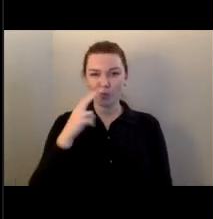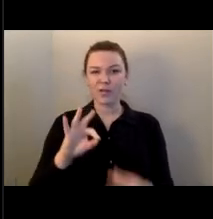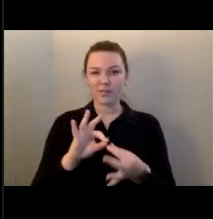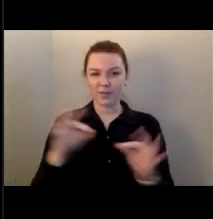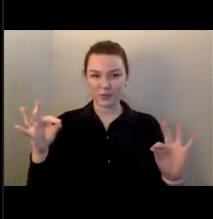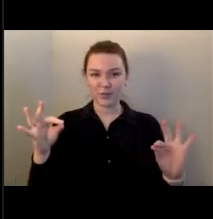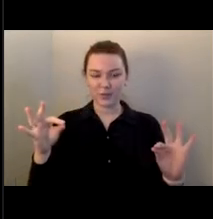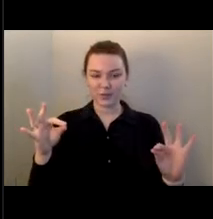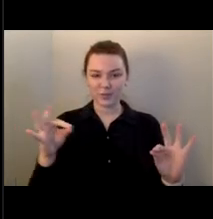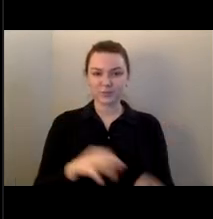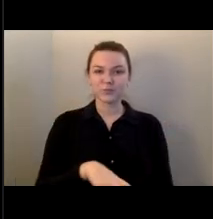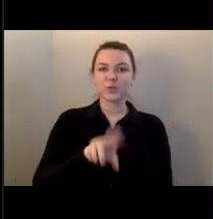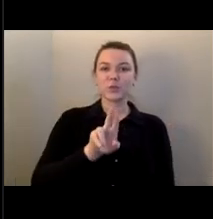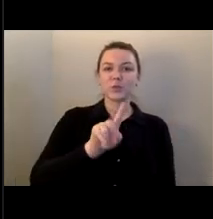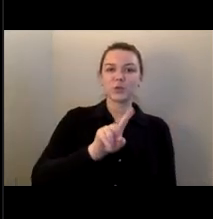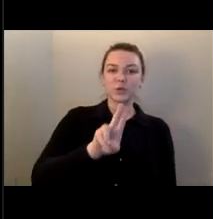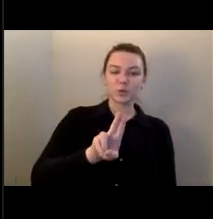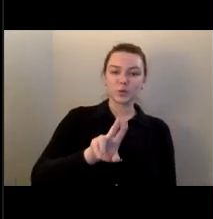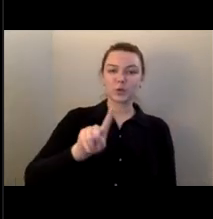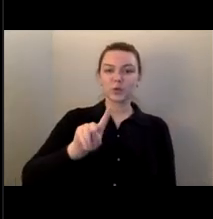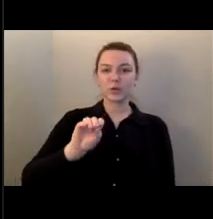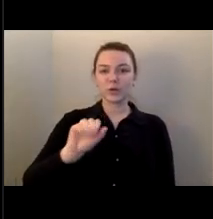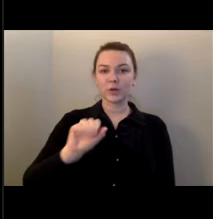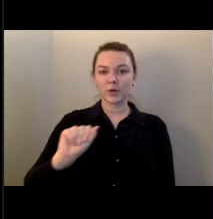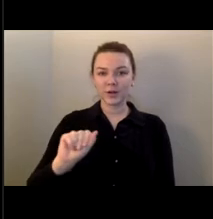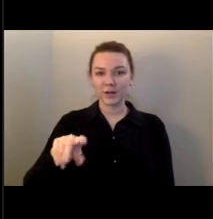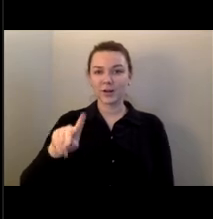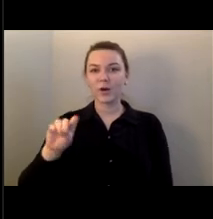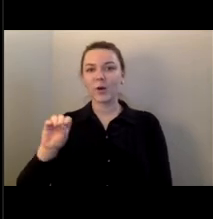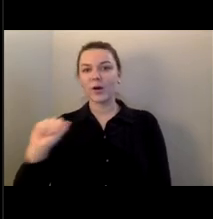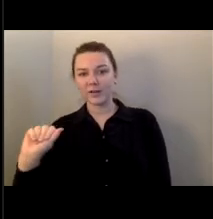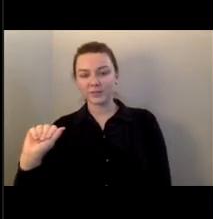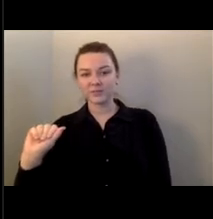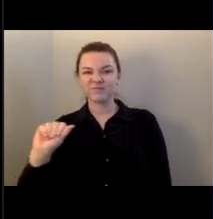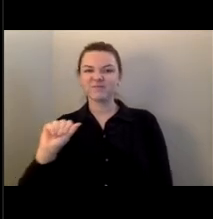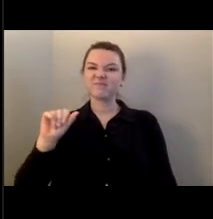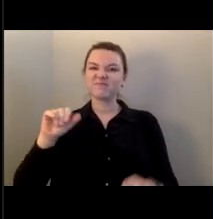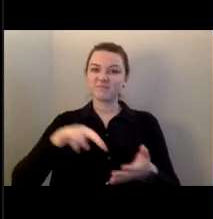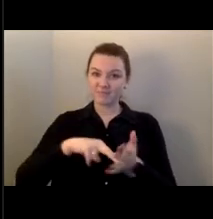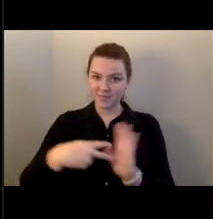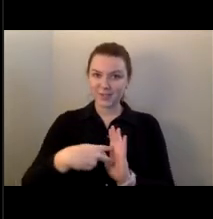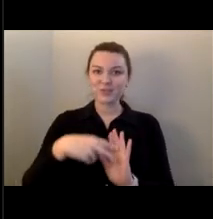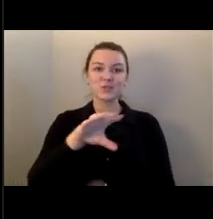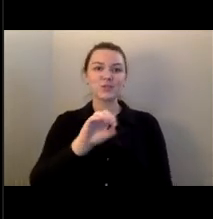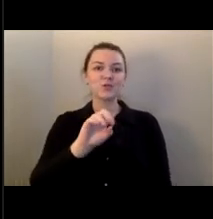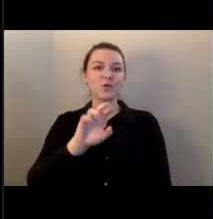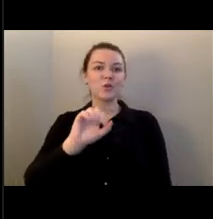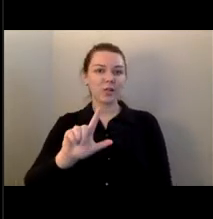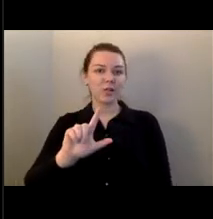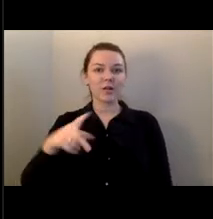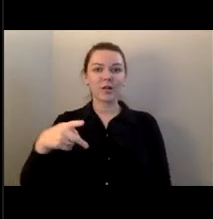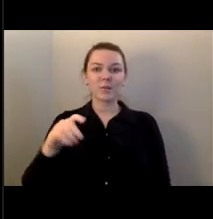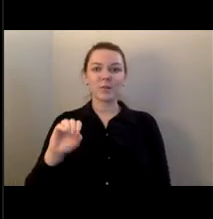'Uko-ko'ako', that's a coral polyp. Thanks for you question. Keep practicing.